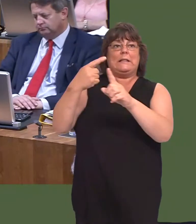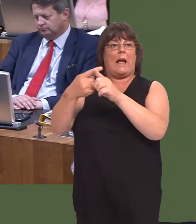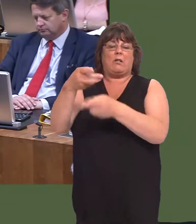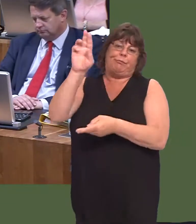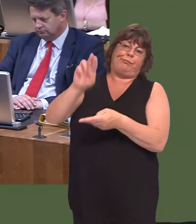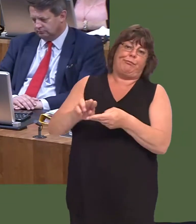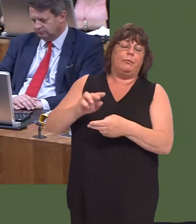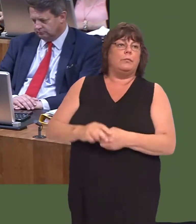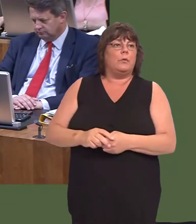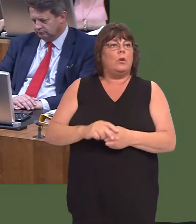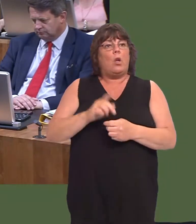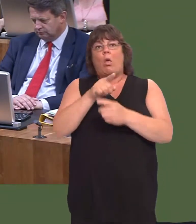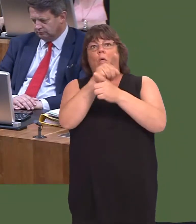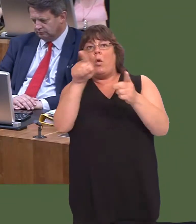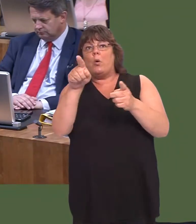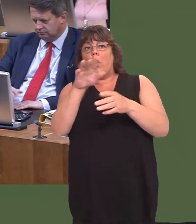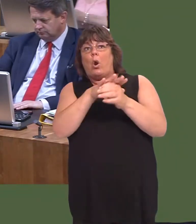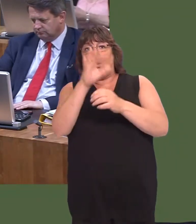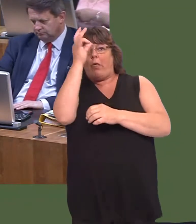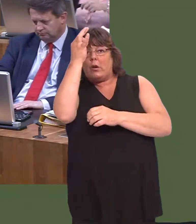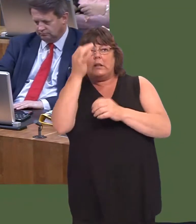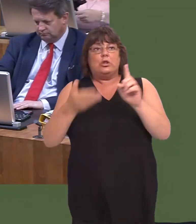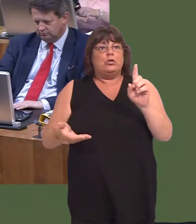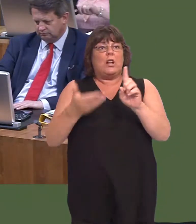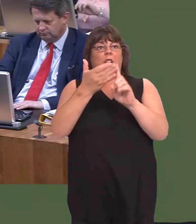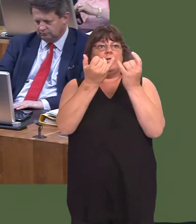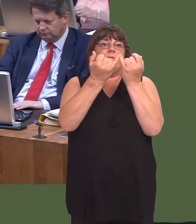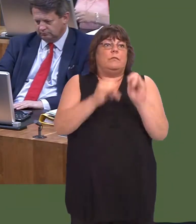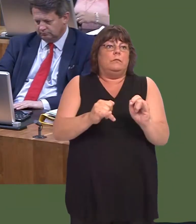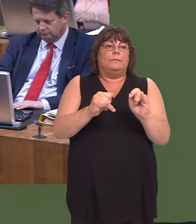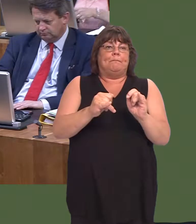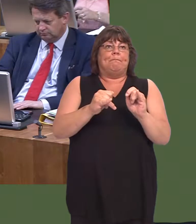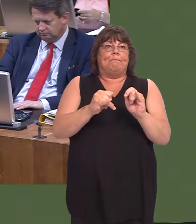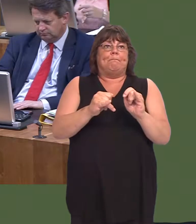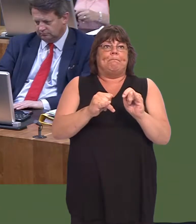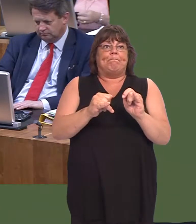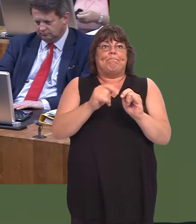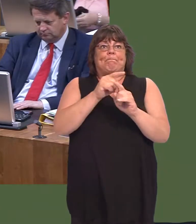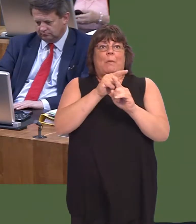So, those local authorities that donít meet the targets that have been set, effectively,